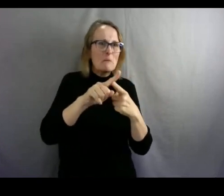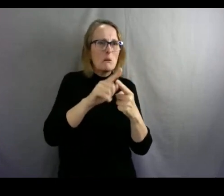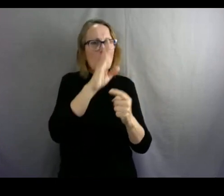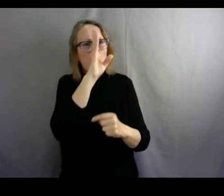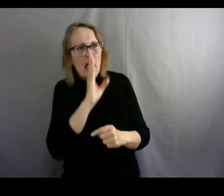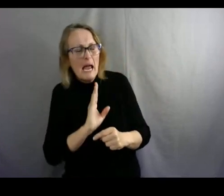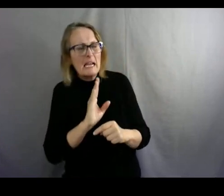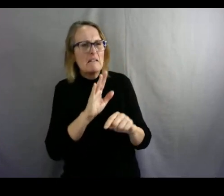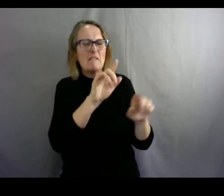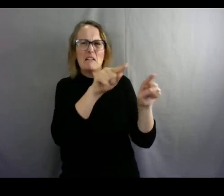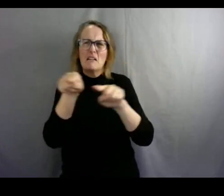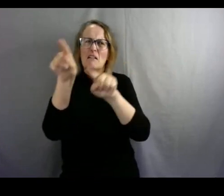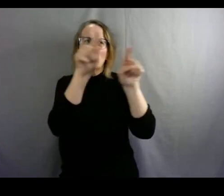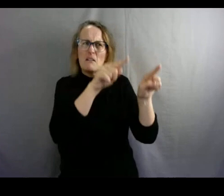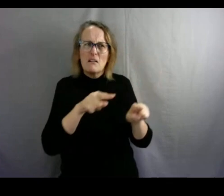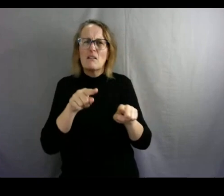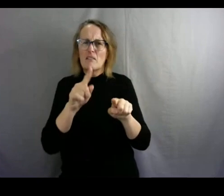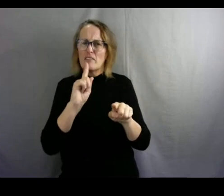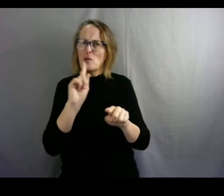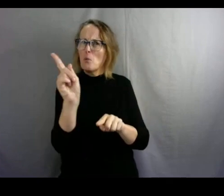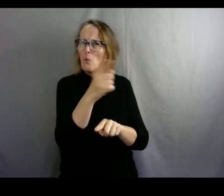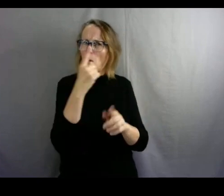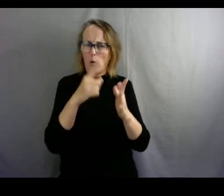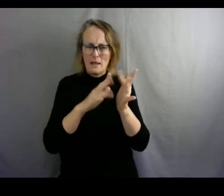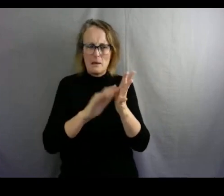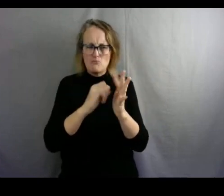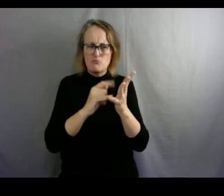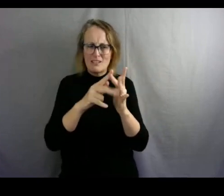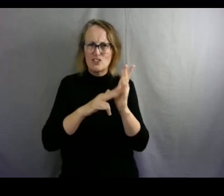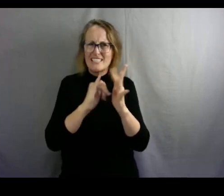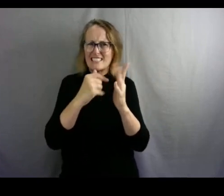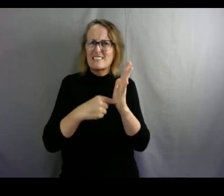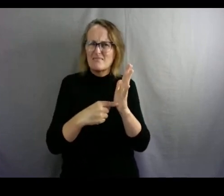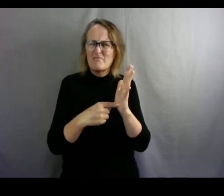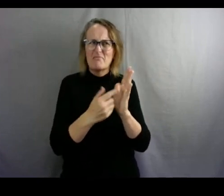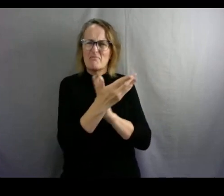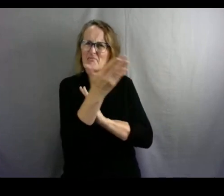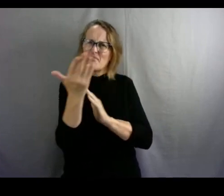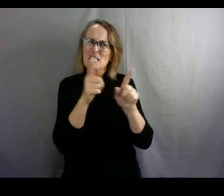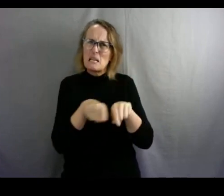And Gauguin is always very meaningful, perhaps too much sometimes, because then suffering sometimes,